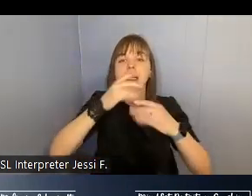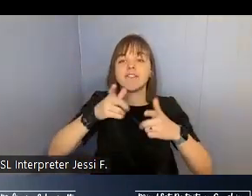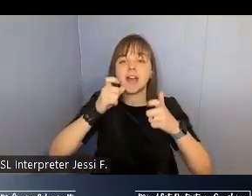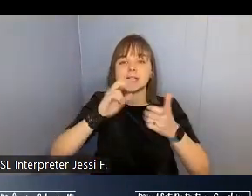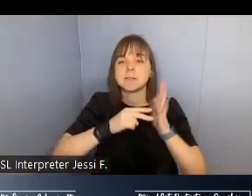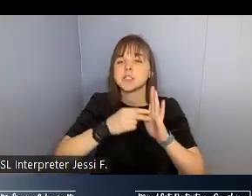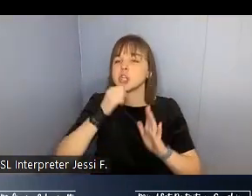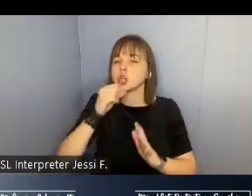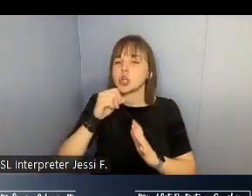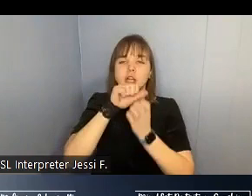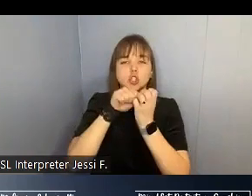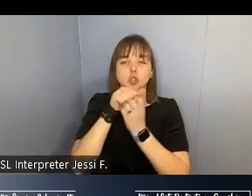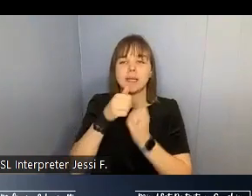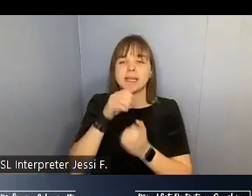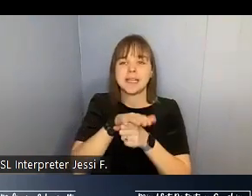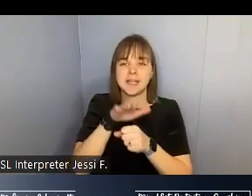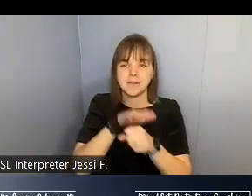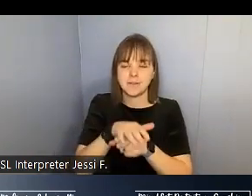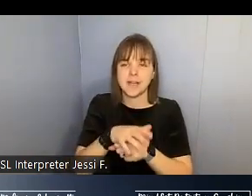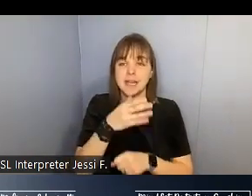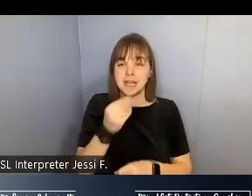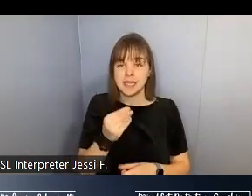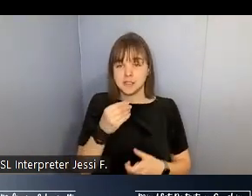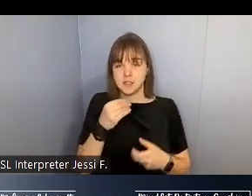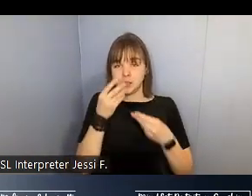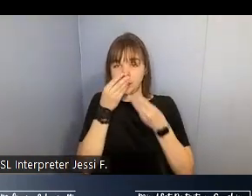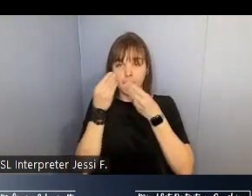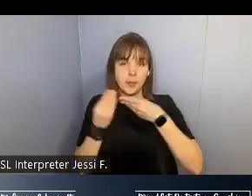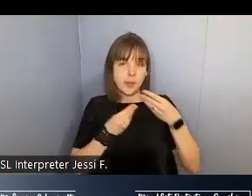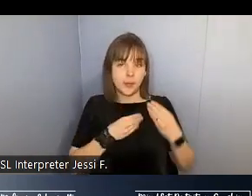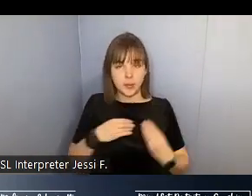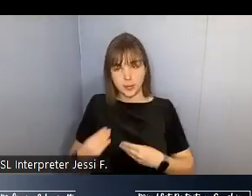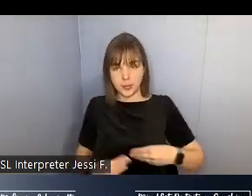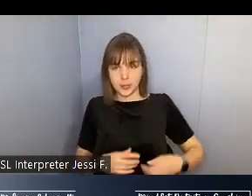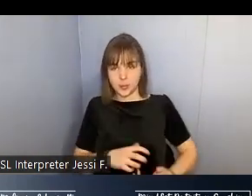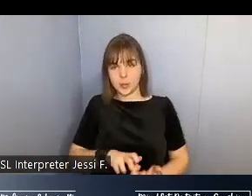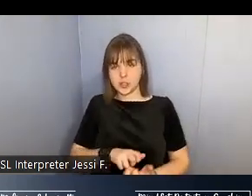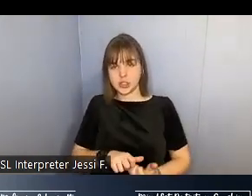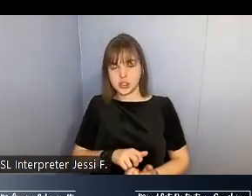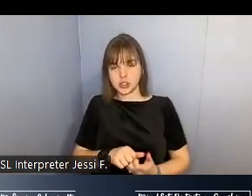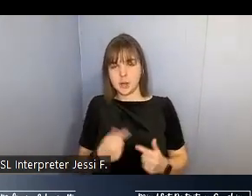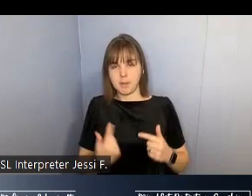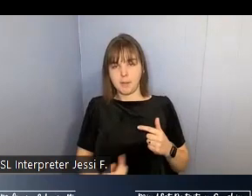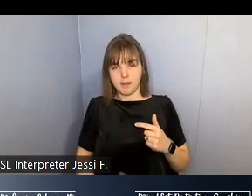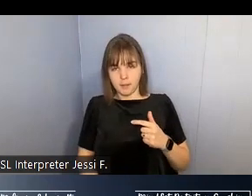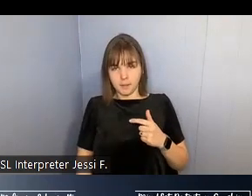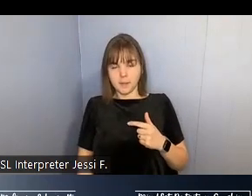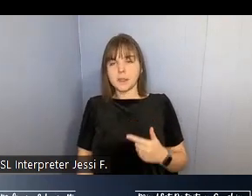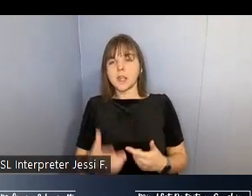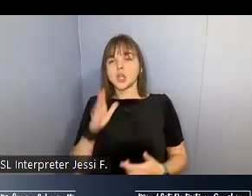And that takes a really, really long time. And by the time it's making its way through that series of processes, your body has to work really hard.